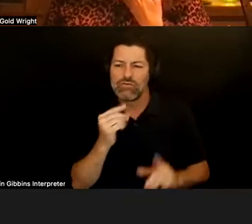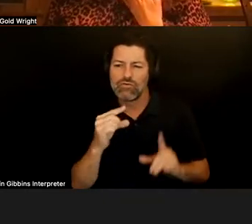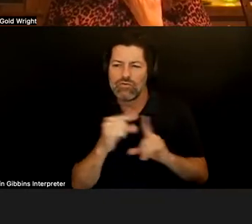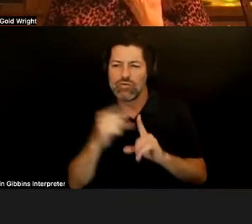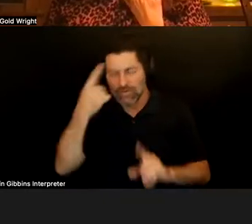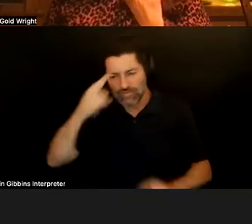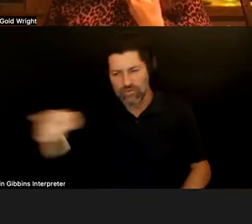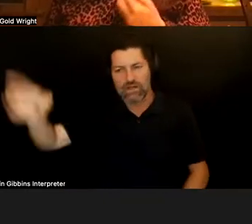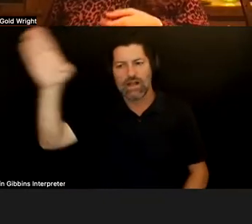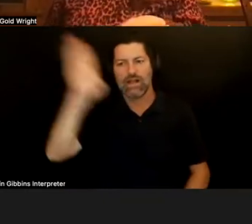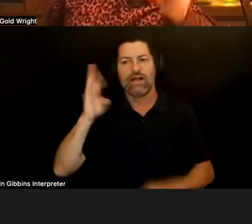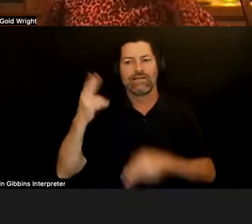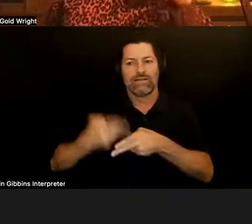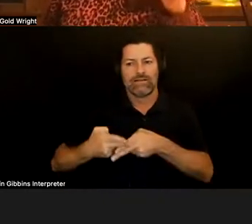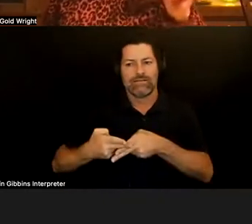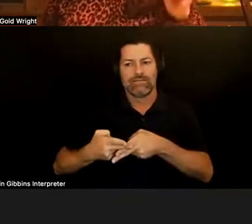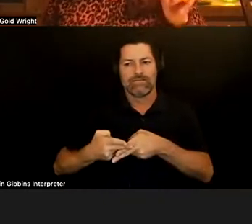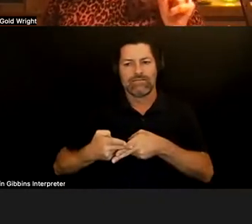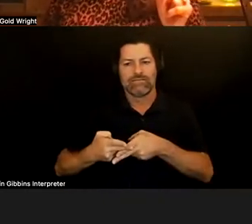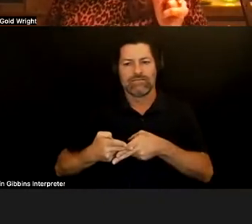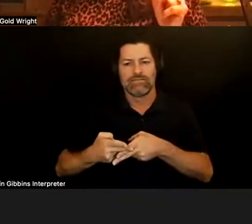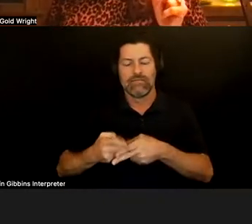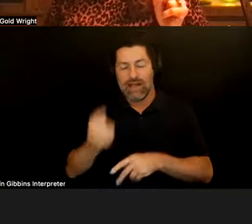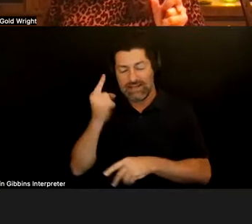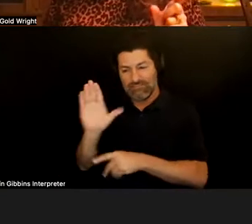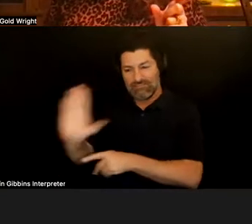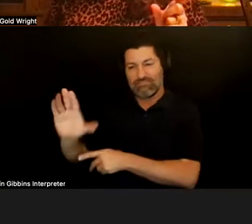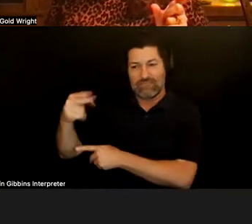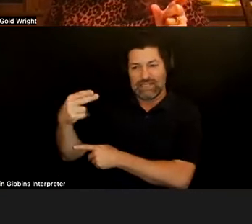20:22:33 But the way that they're written in hebrew is that they're not pronouncedable.